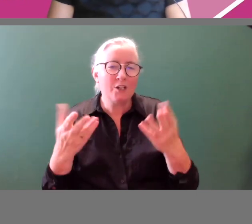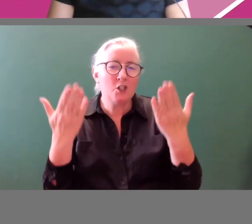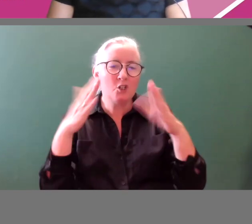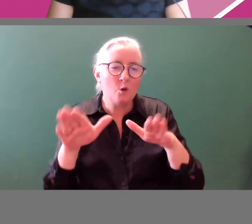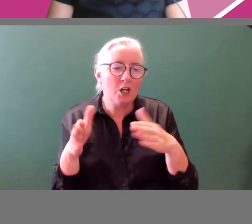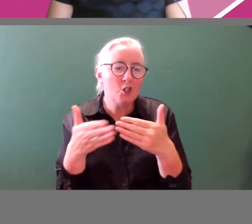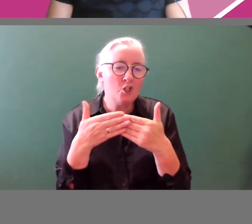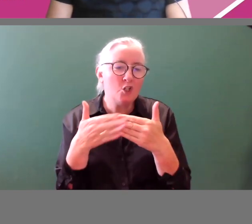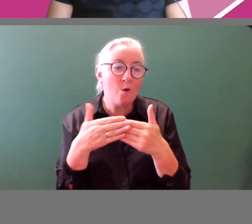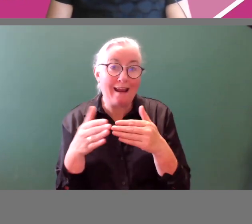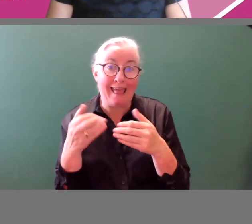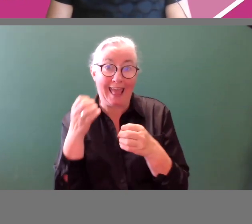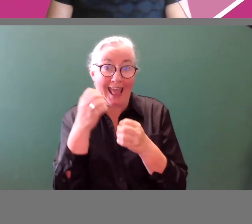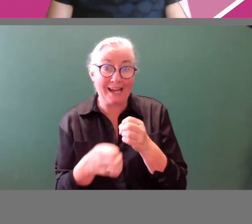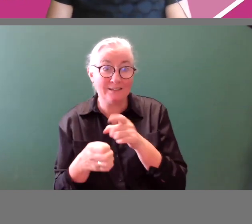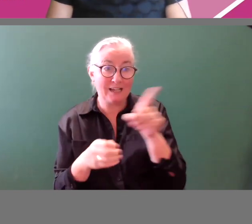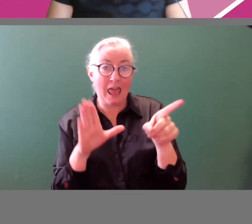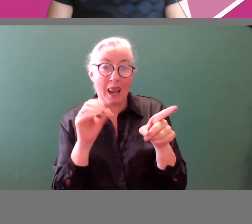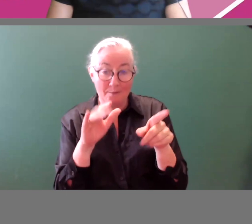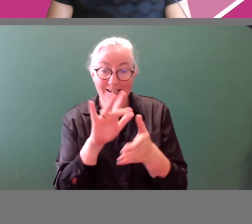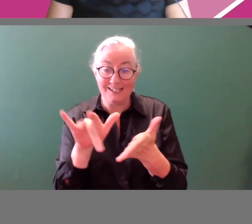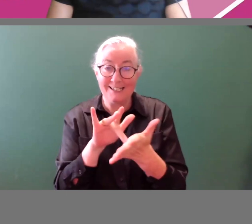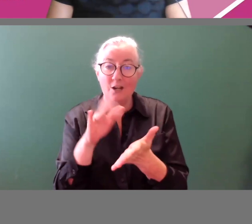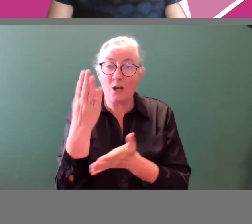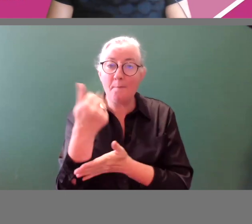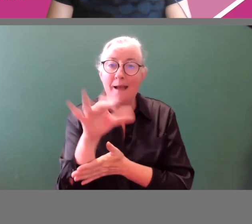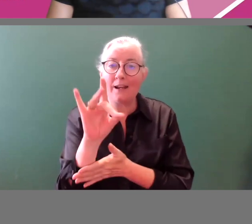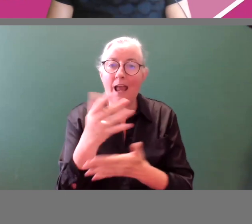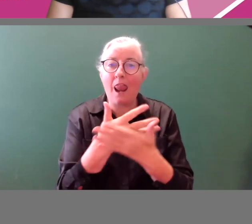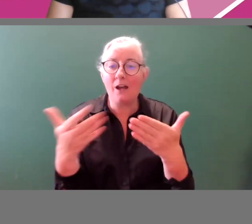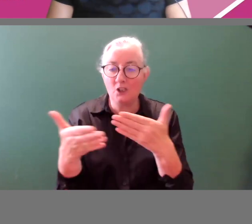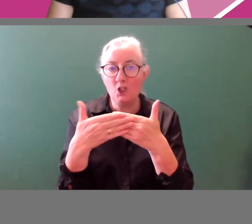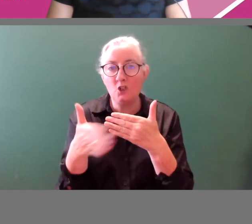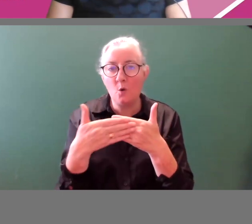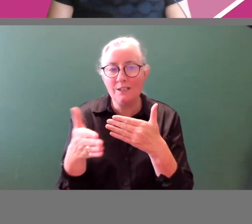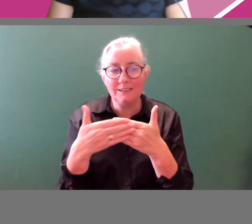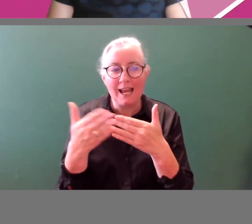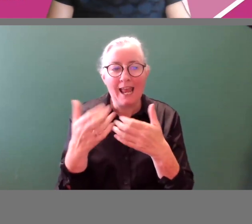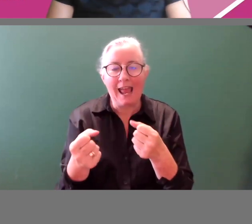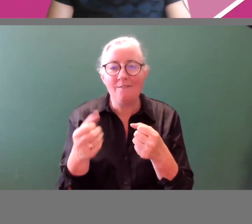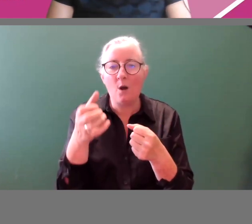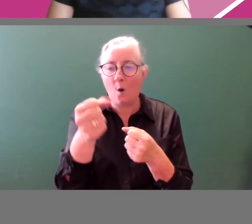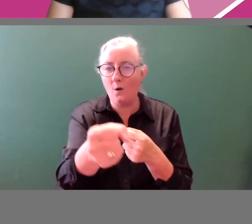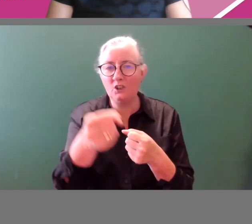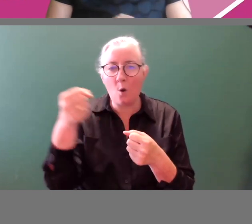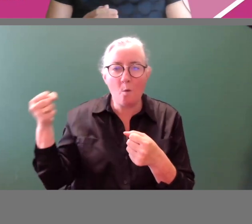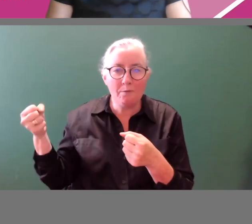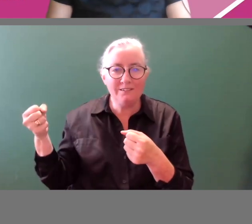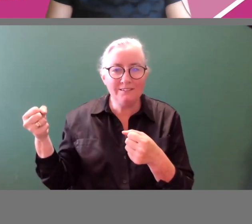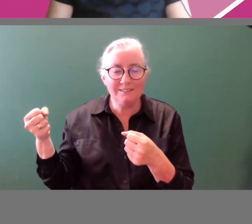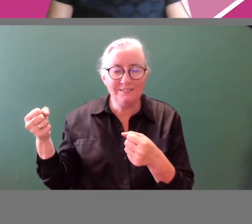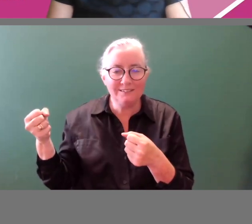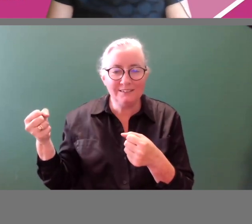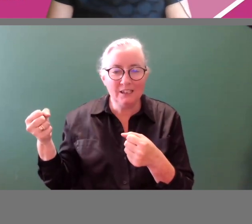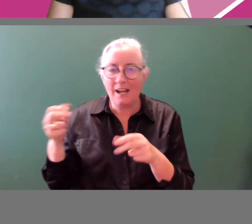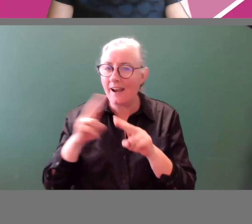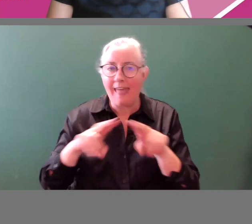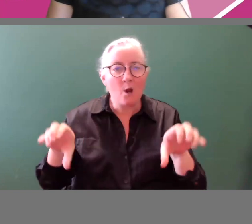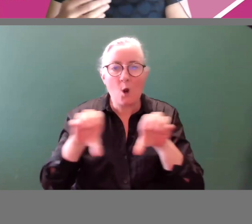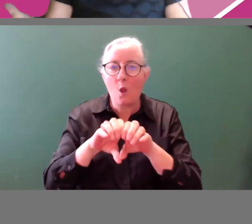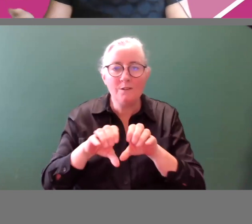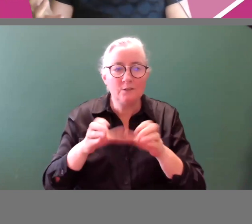the lobby. In the Central Bank a lot of doors are designed with hold-open devices, you can see here